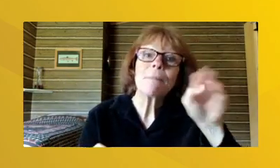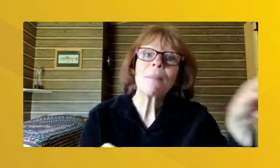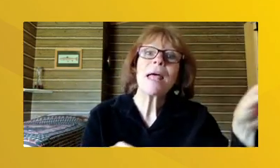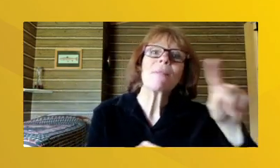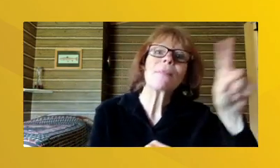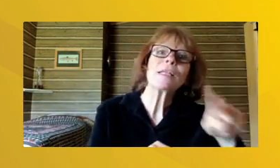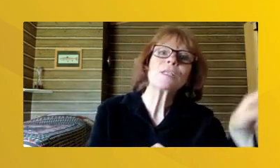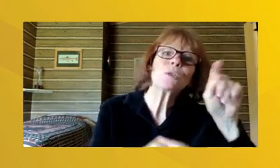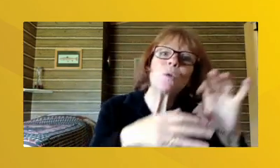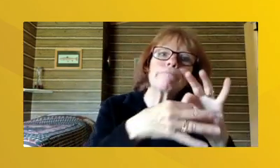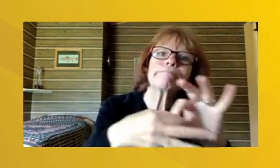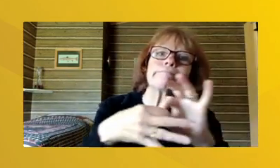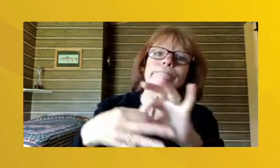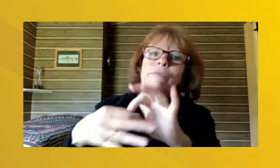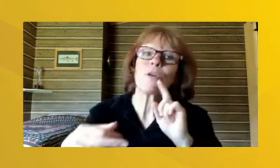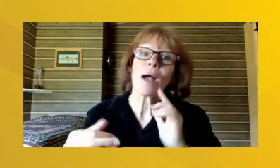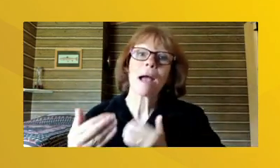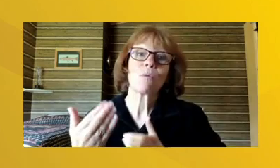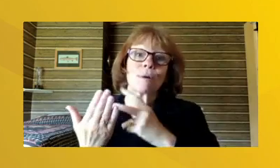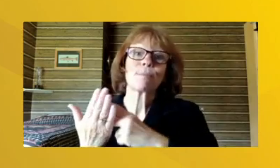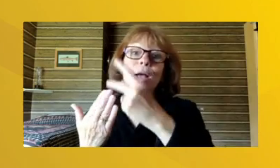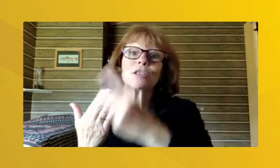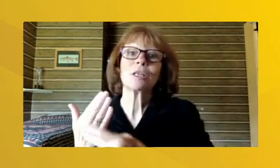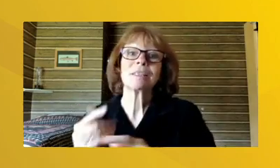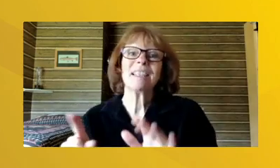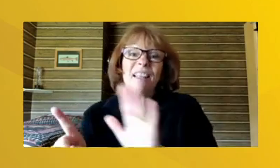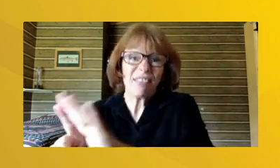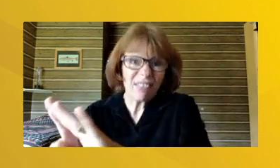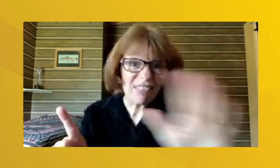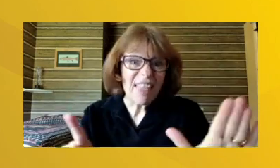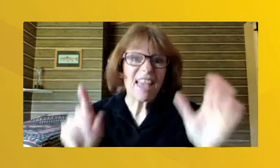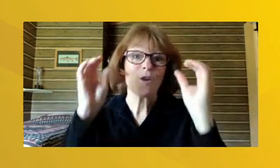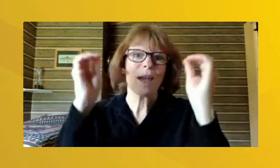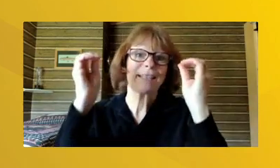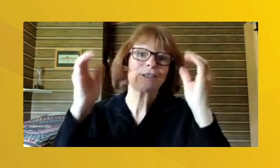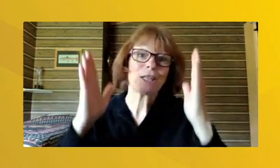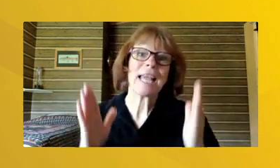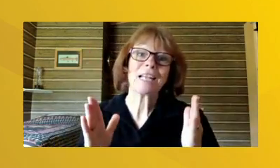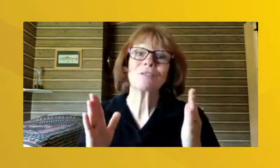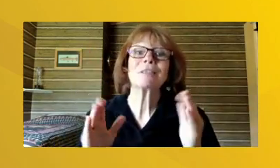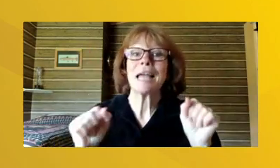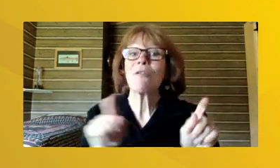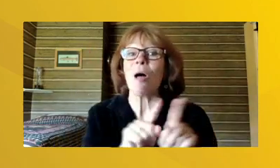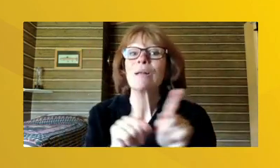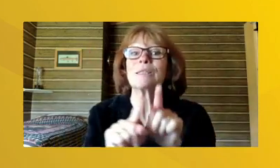And the educators of these museums actually help answer the questions using their own